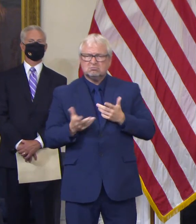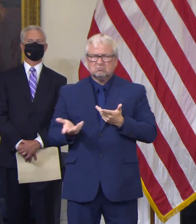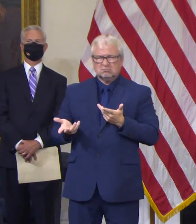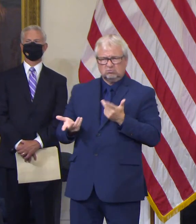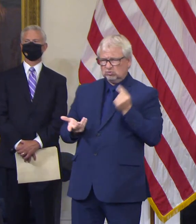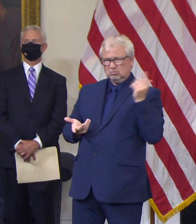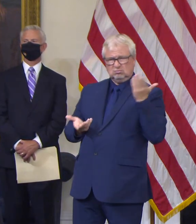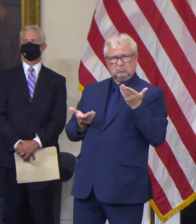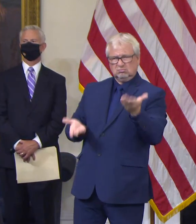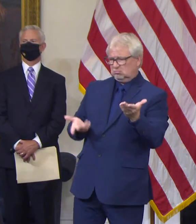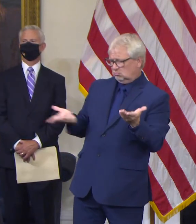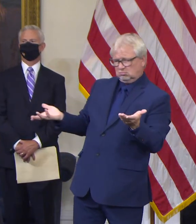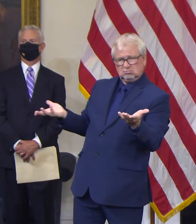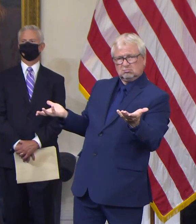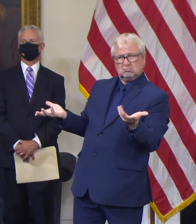It's an optioner program.